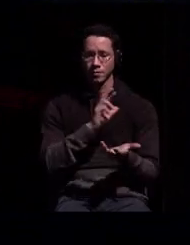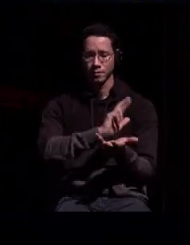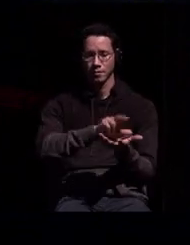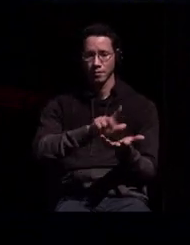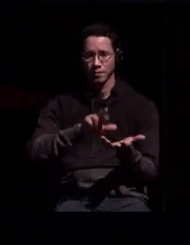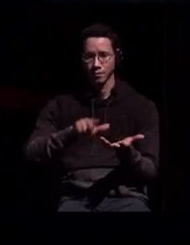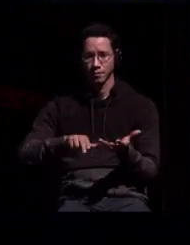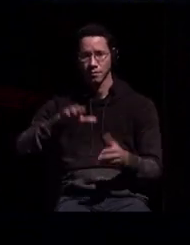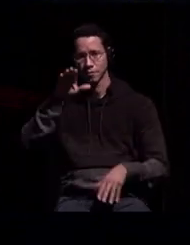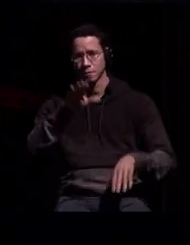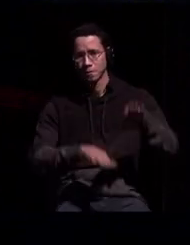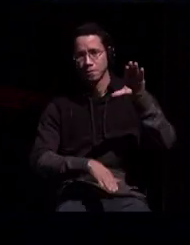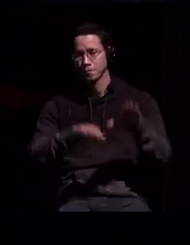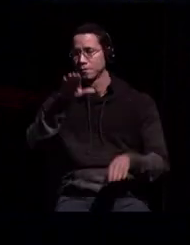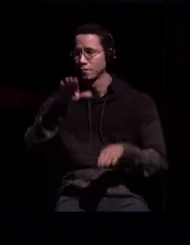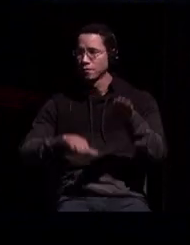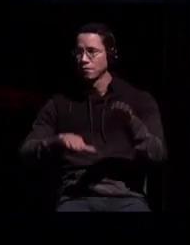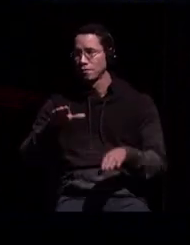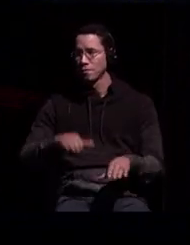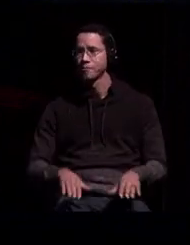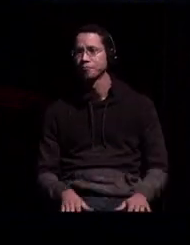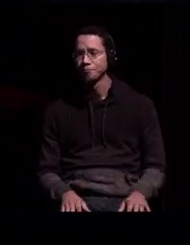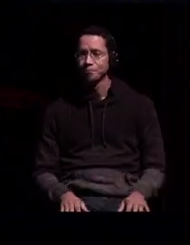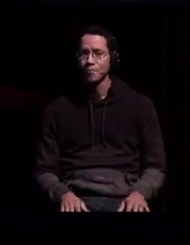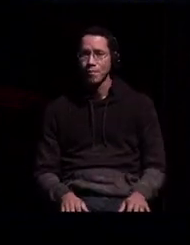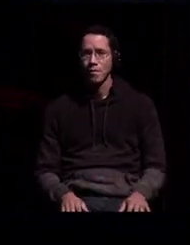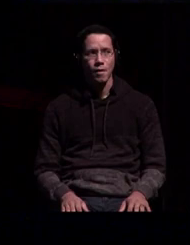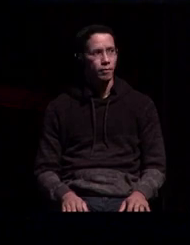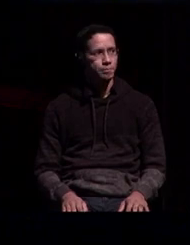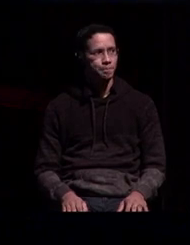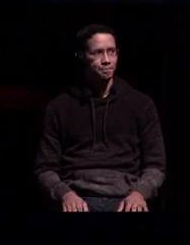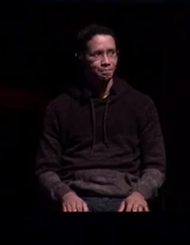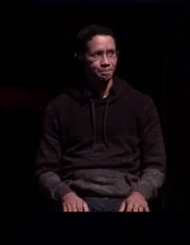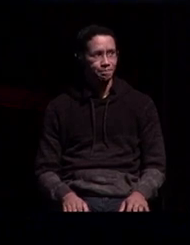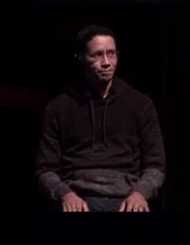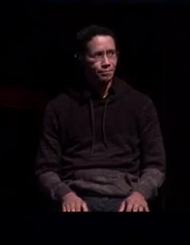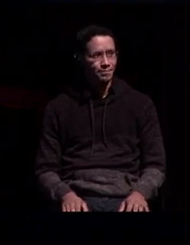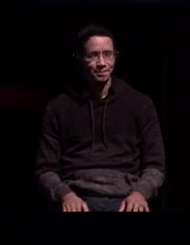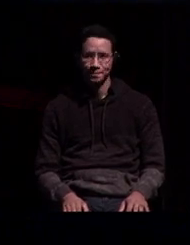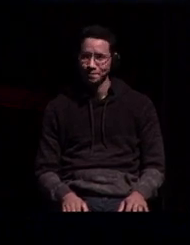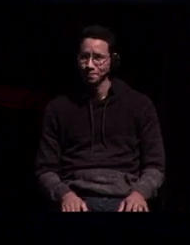properly... how gender inequalities, sorry,